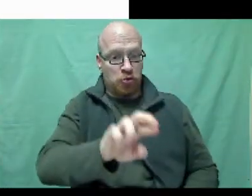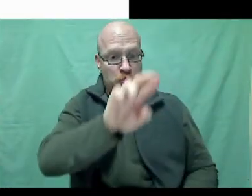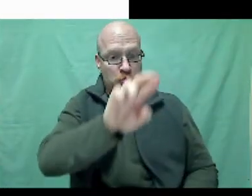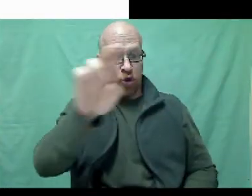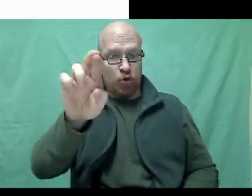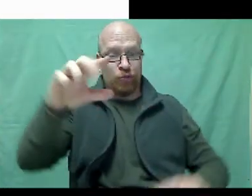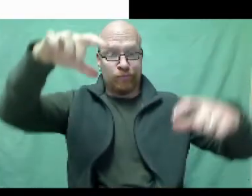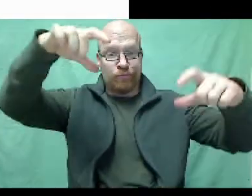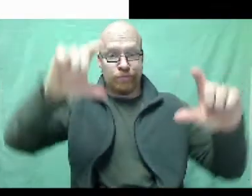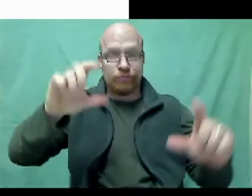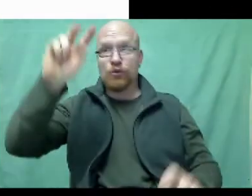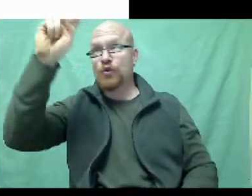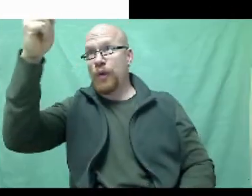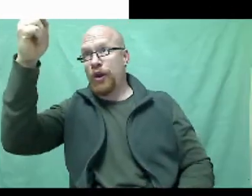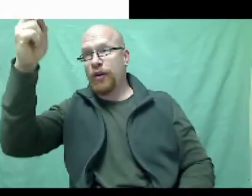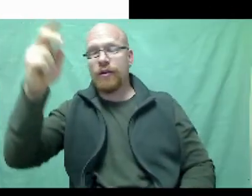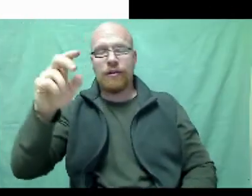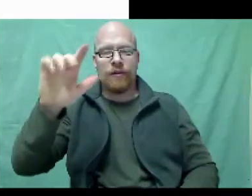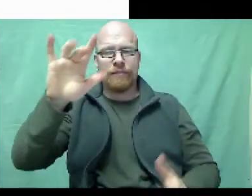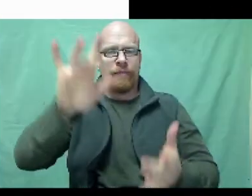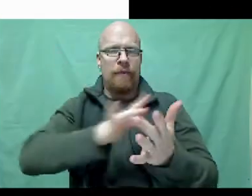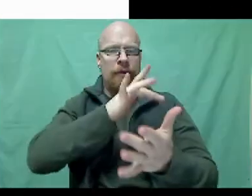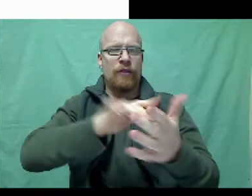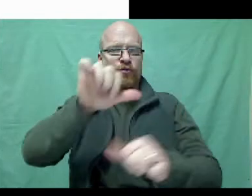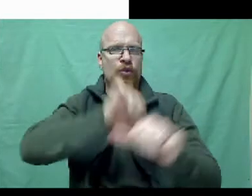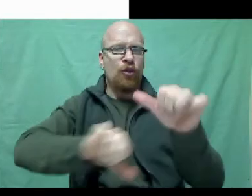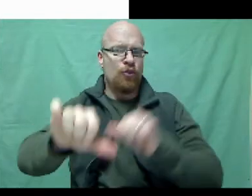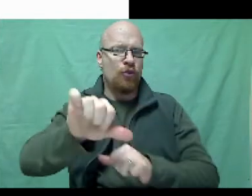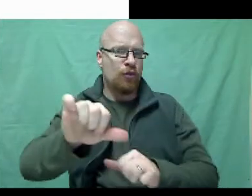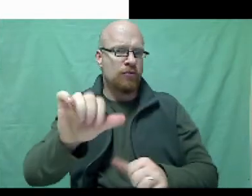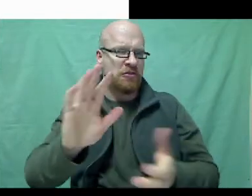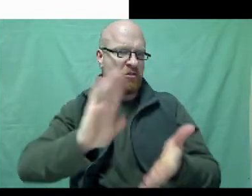And they cancel each other out. The answer is just the inside.